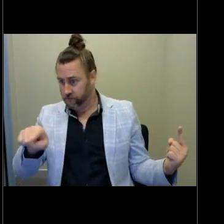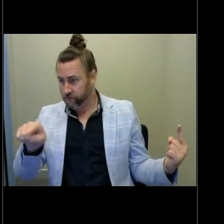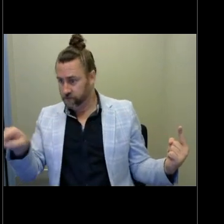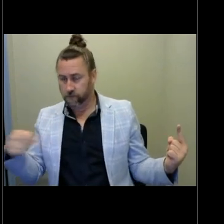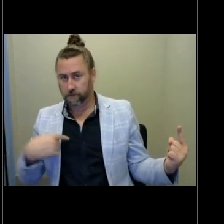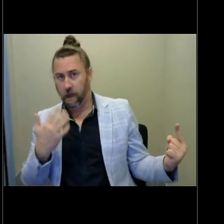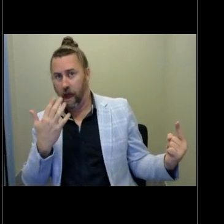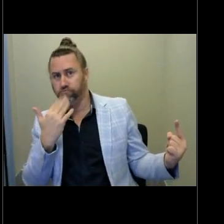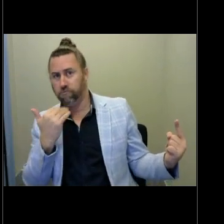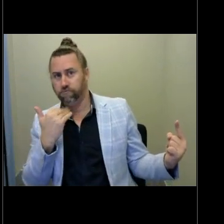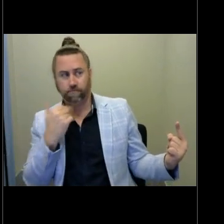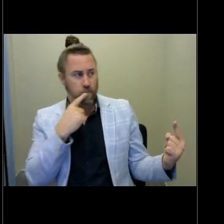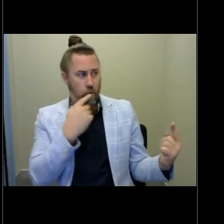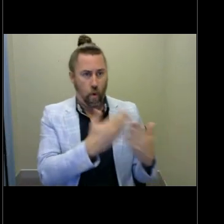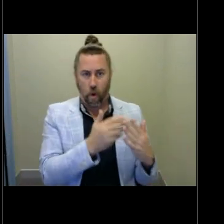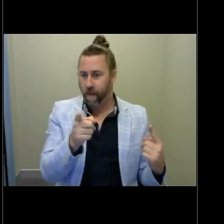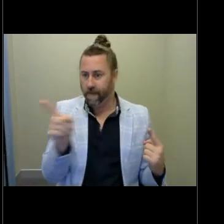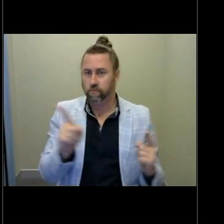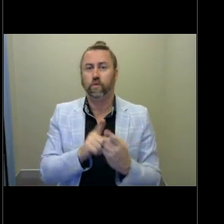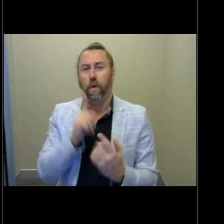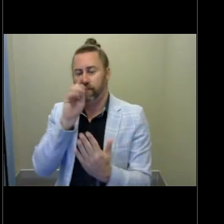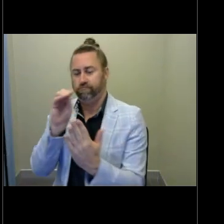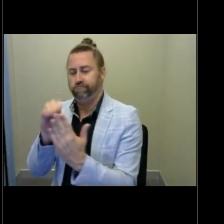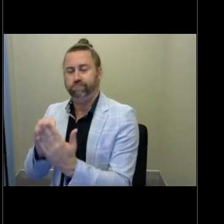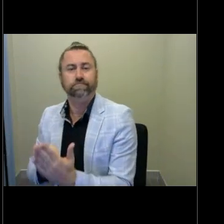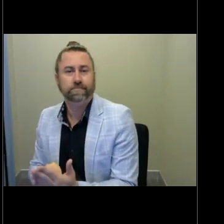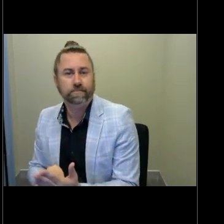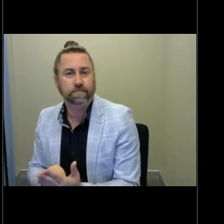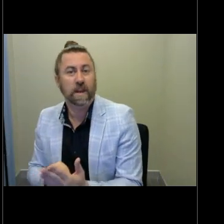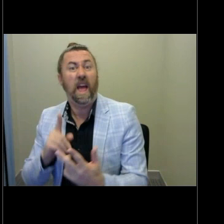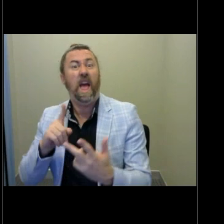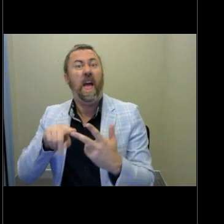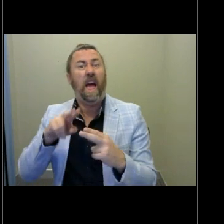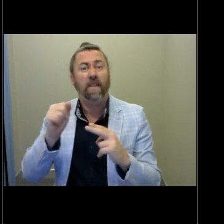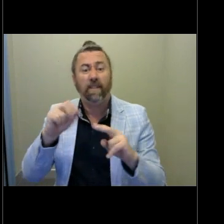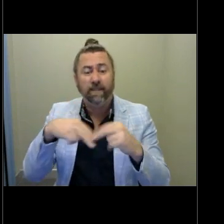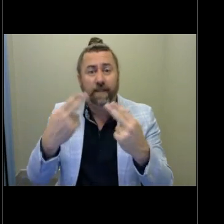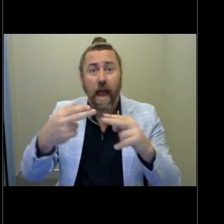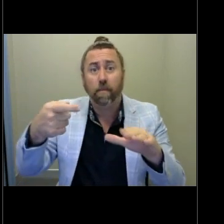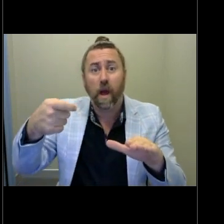court orders in place like Family Court orders, talking about conditions, and I will go into